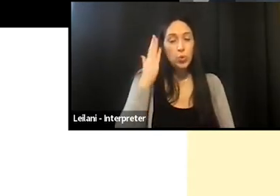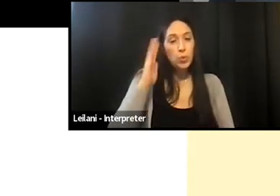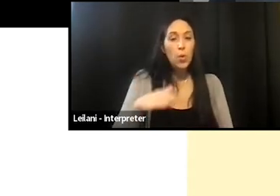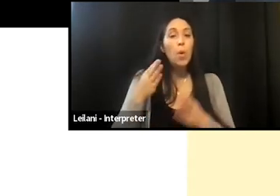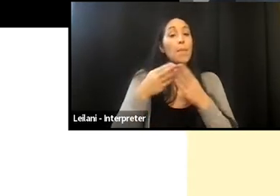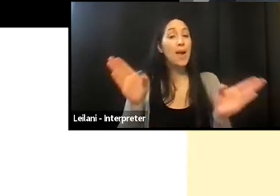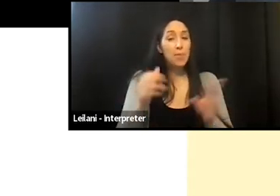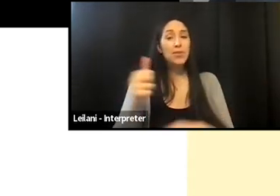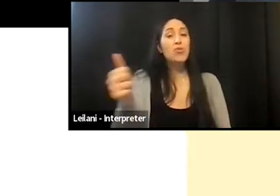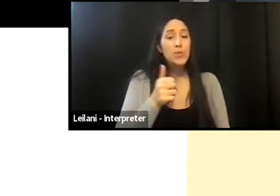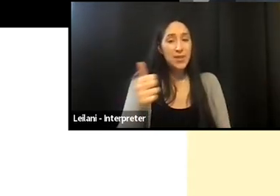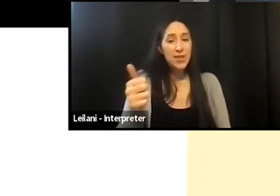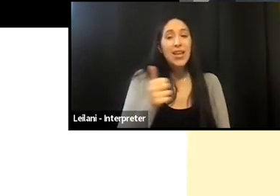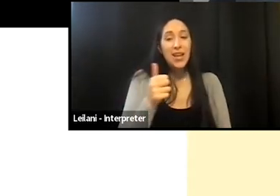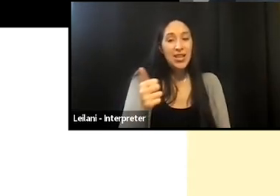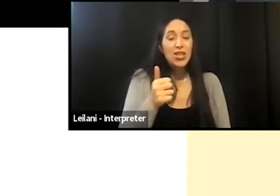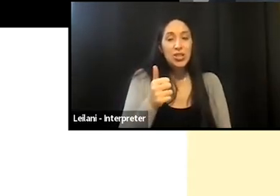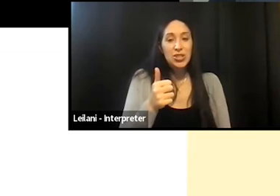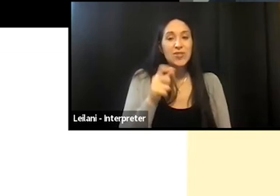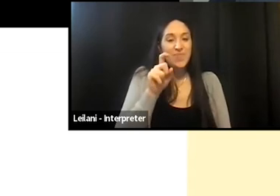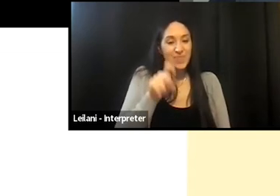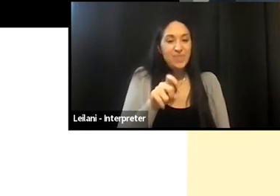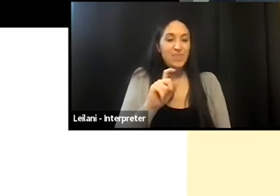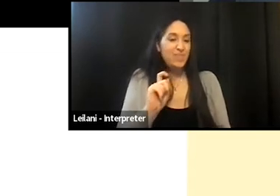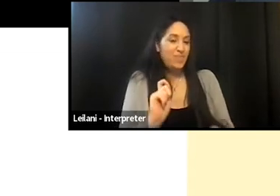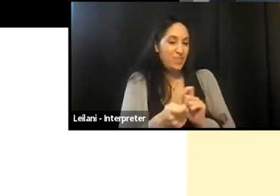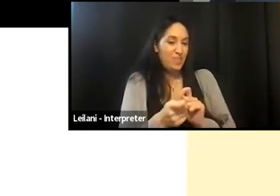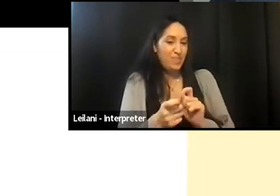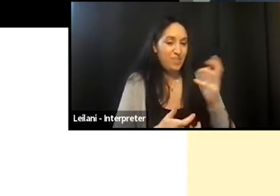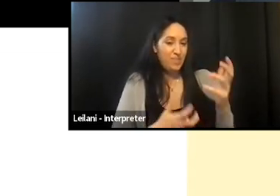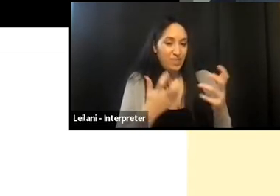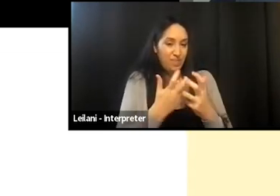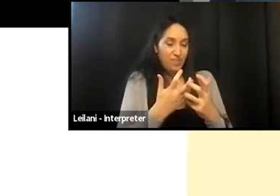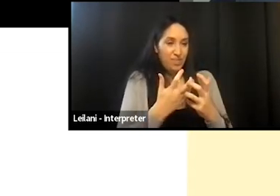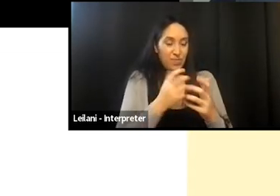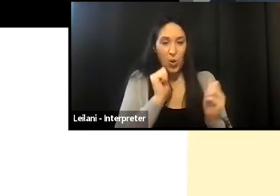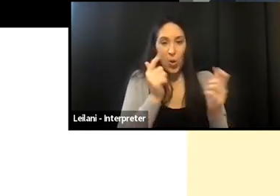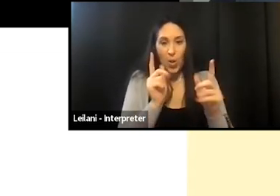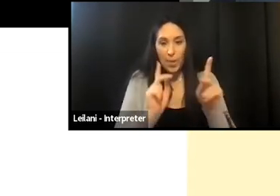needs to be designed to ensure that all individuals of all ability levels can take transit.